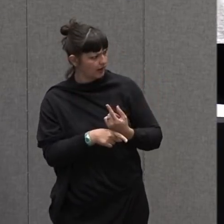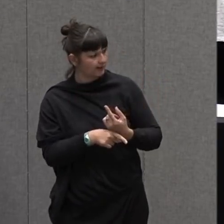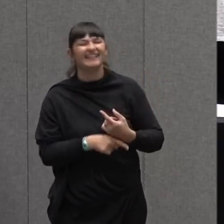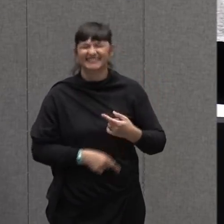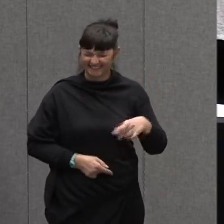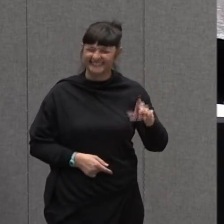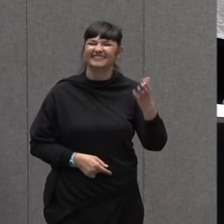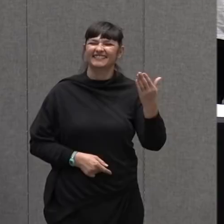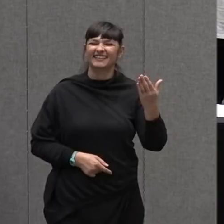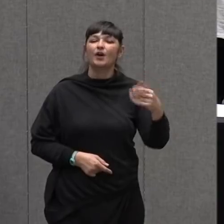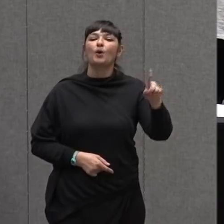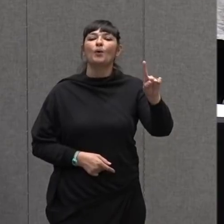105 - Good.